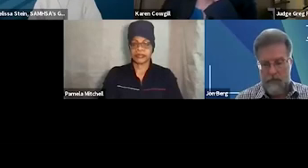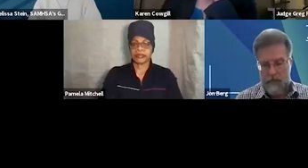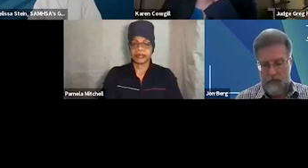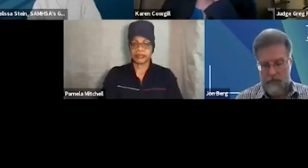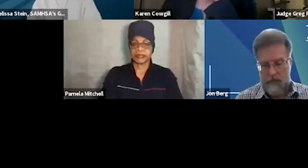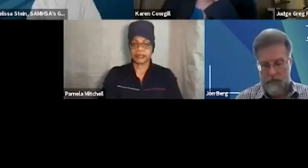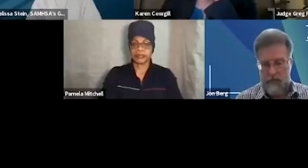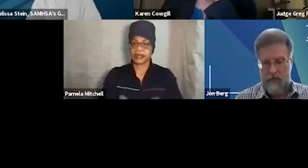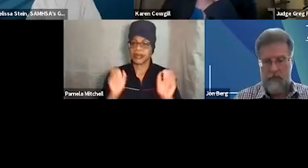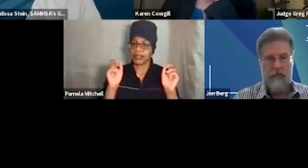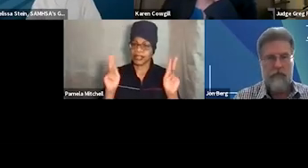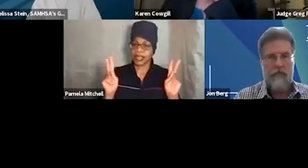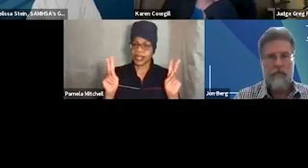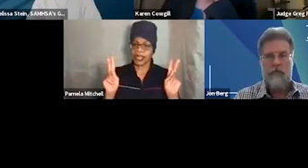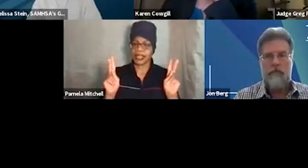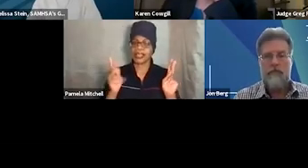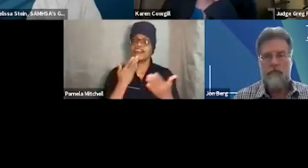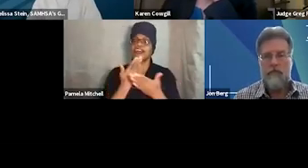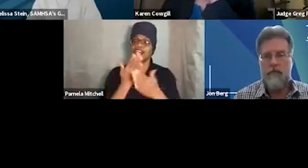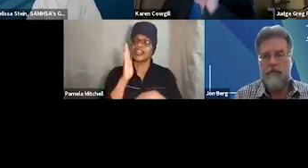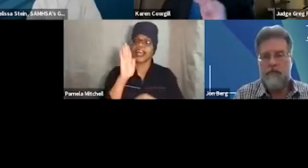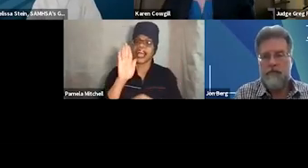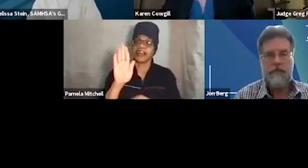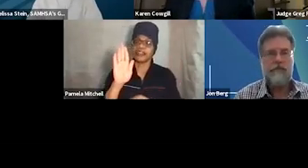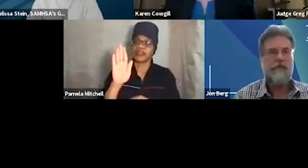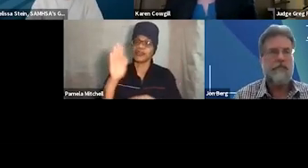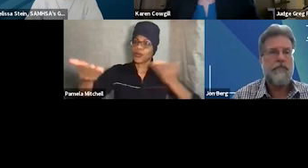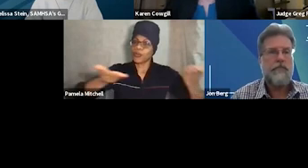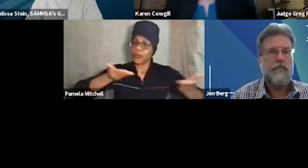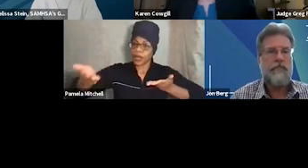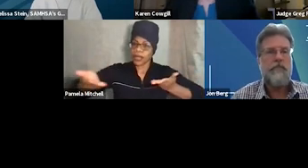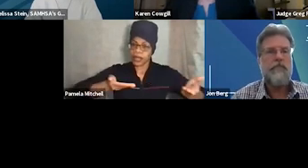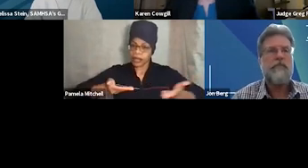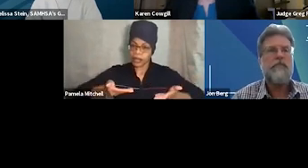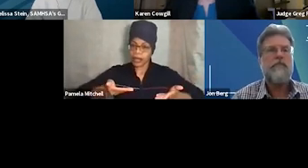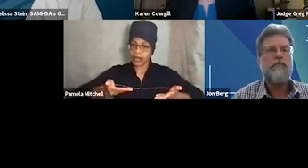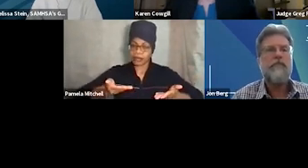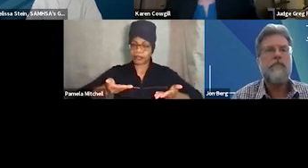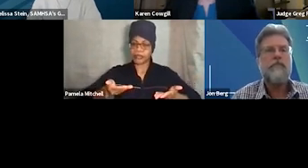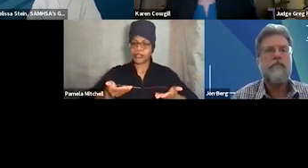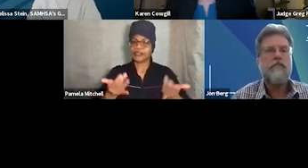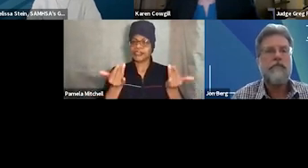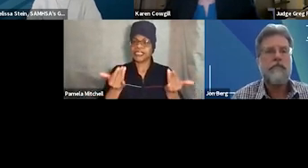Okay. Good afternoon and welcome. Welcome to today's national webinar